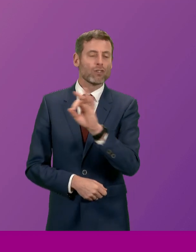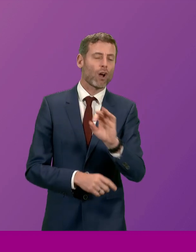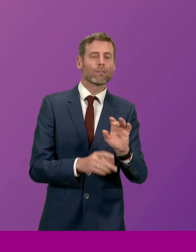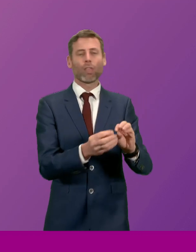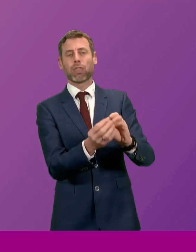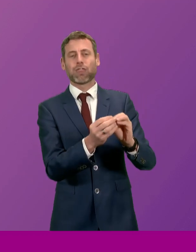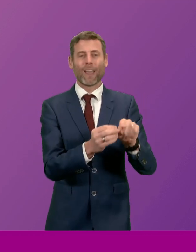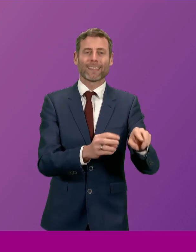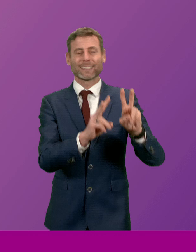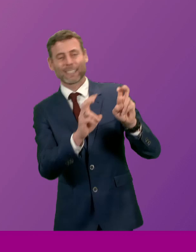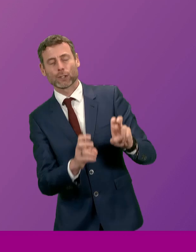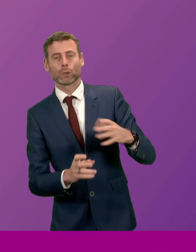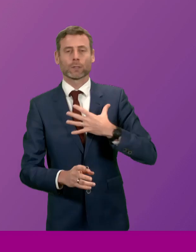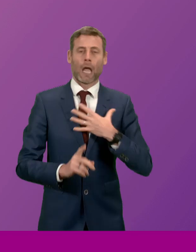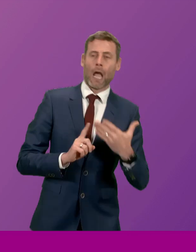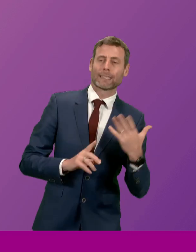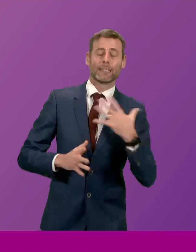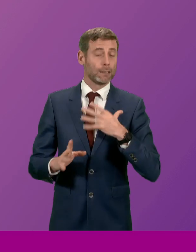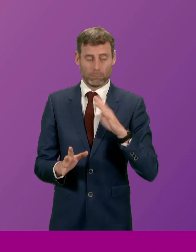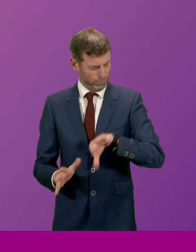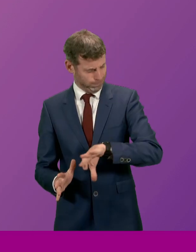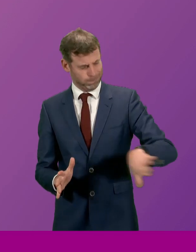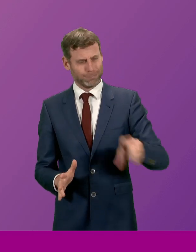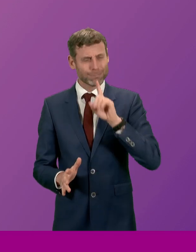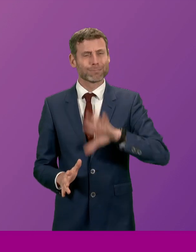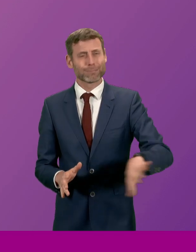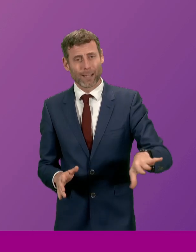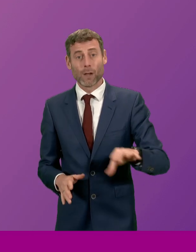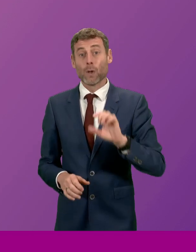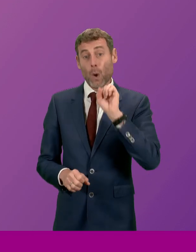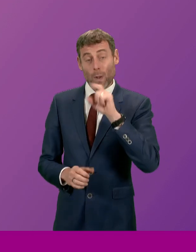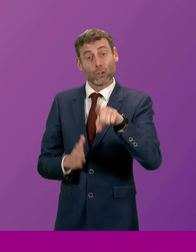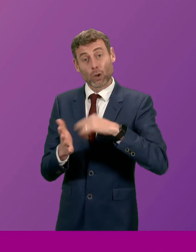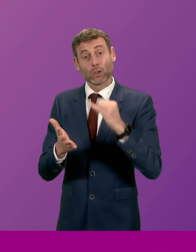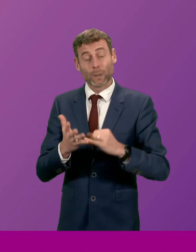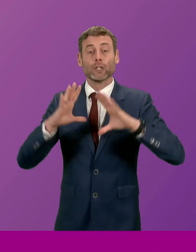so what about John Swinney? Will he do the right thing and bin his gender ideology,